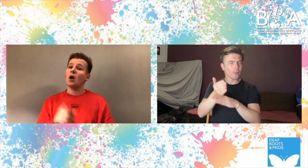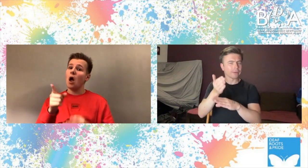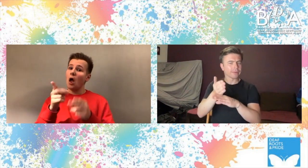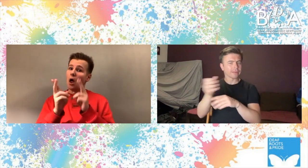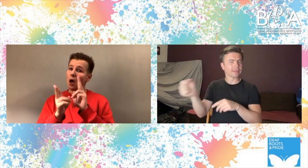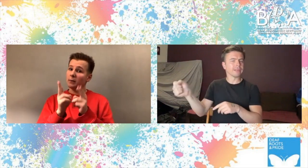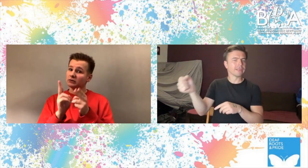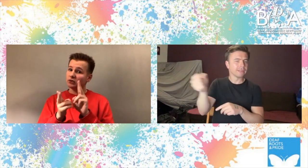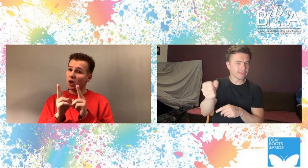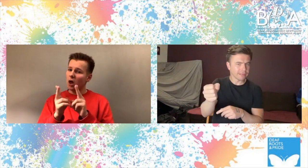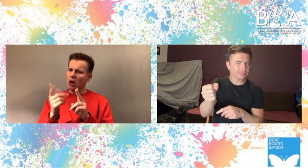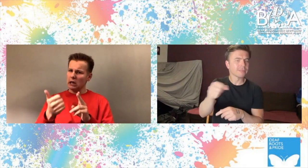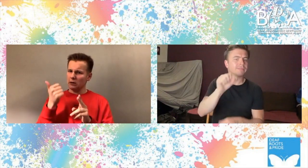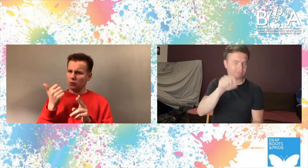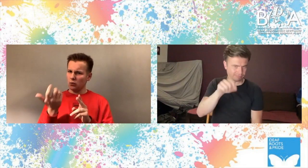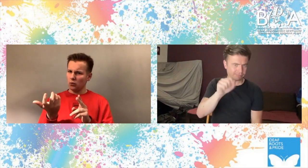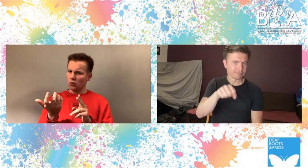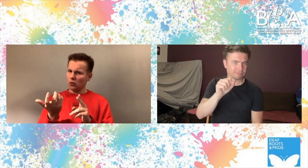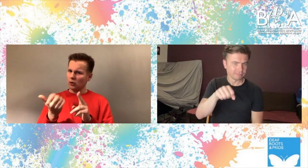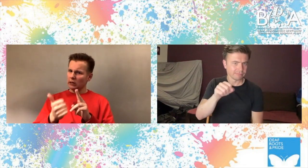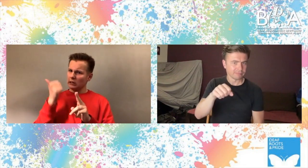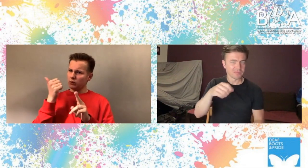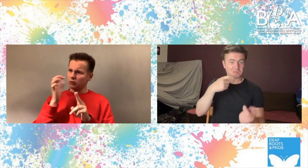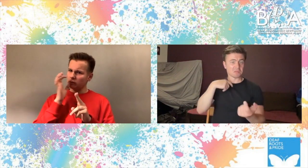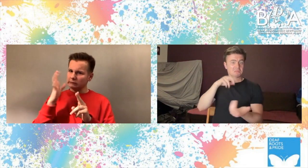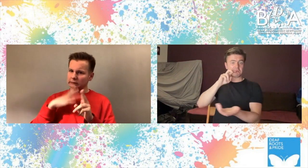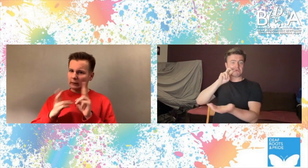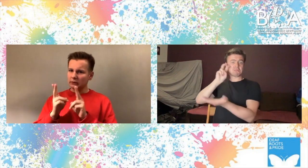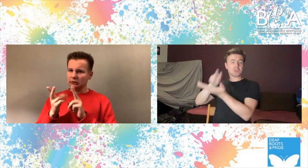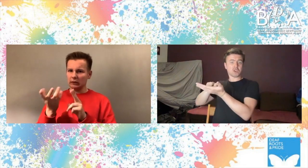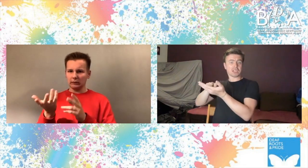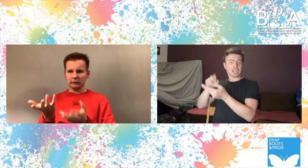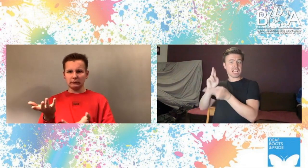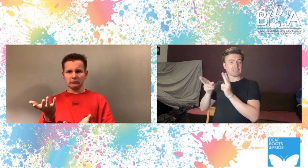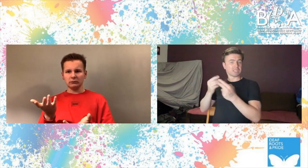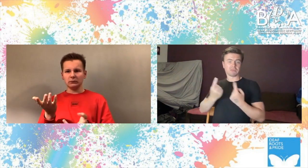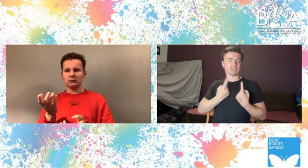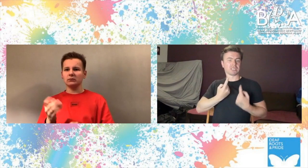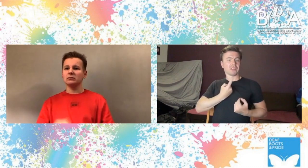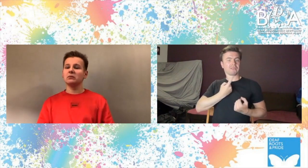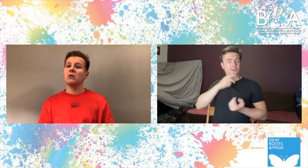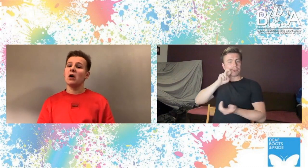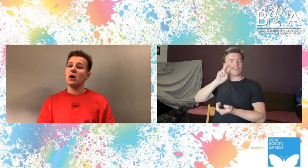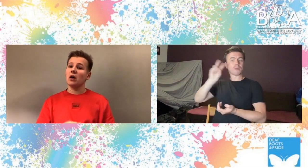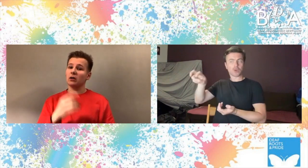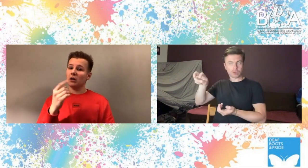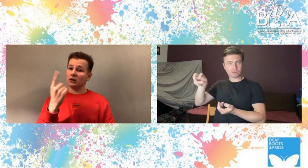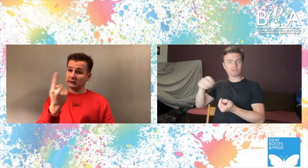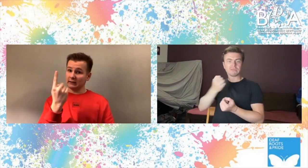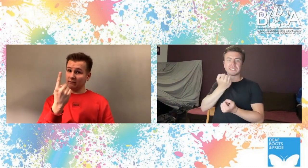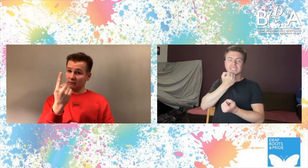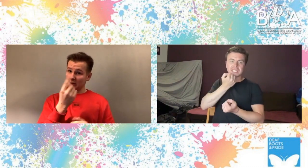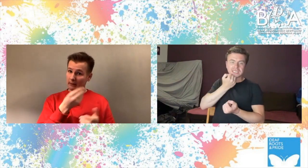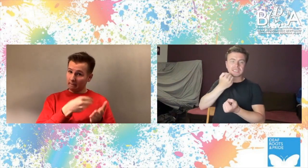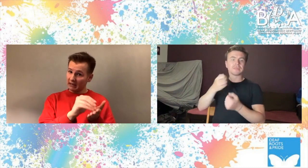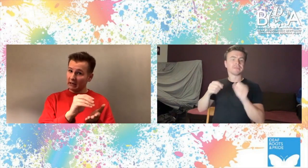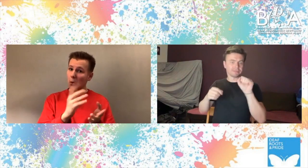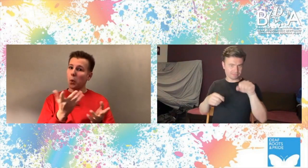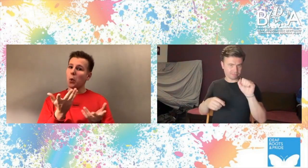Access to Work. I book my own interpreters. How did you say that’s paid for?